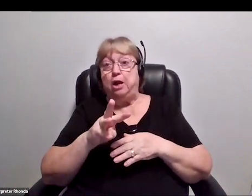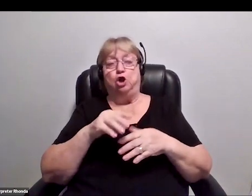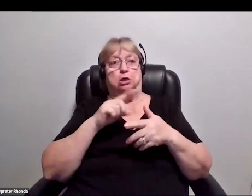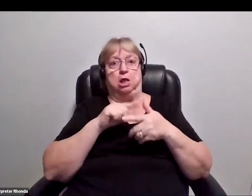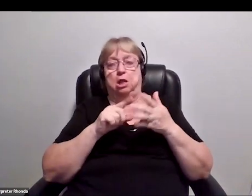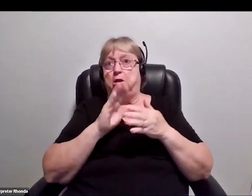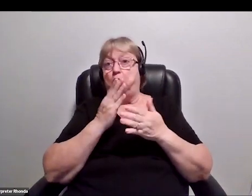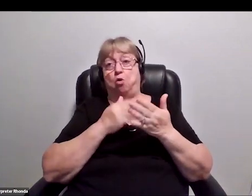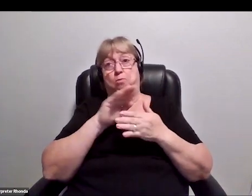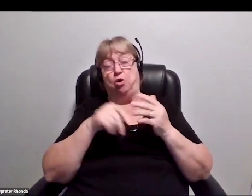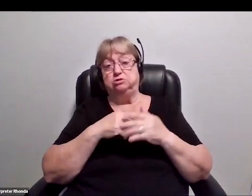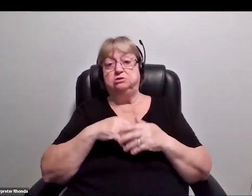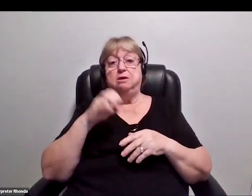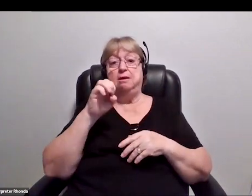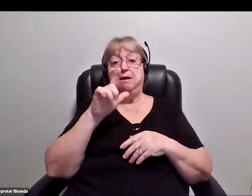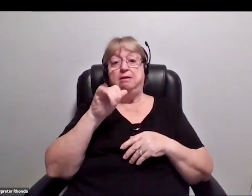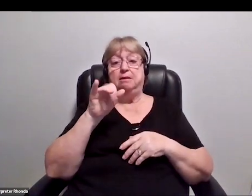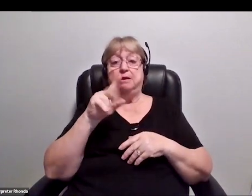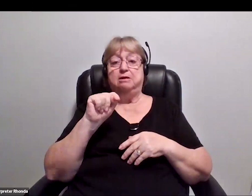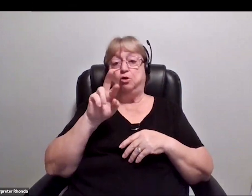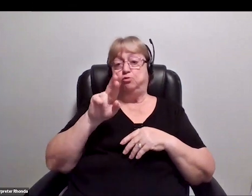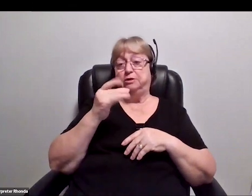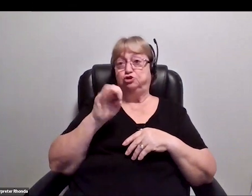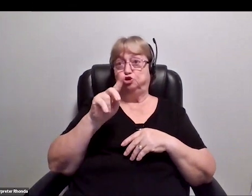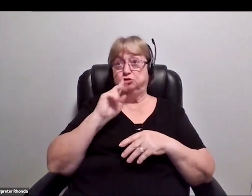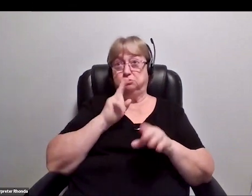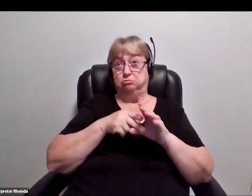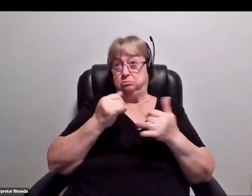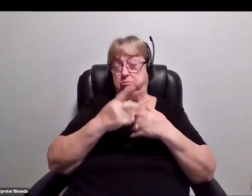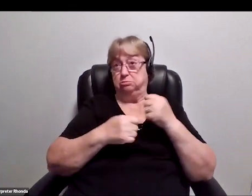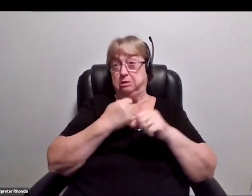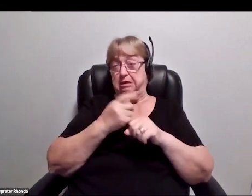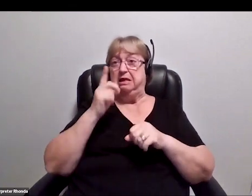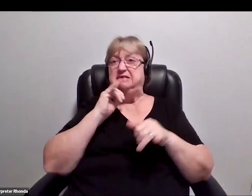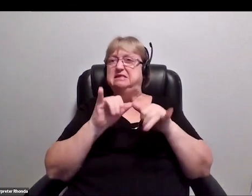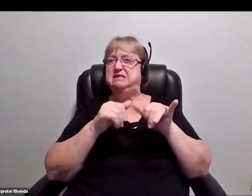Elliott Richards joined us this year. He's an engineer at the Center for Astrophysics.